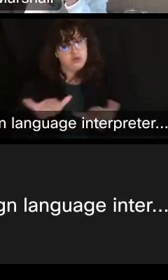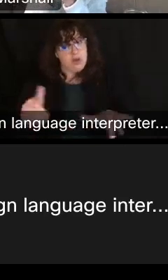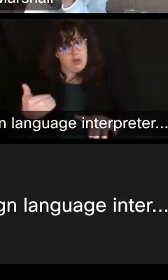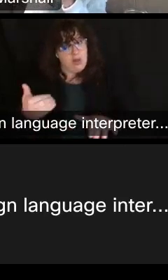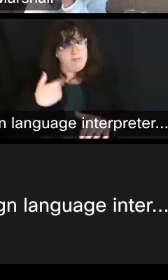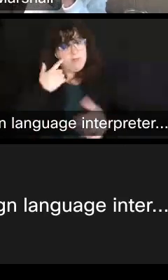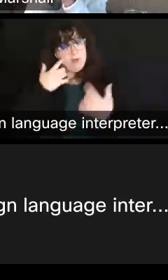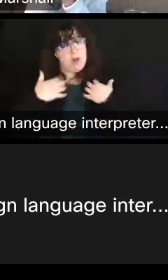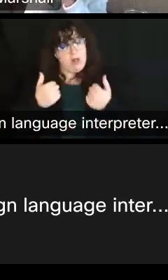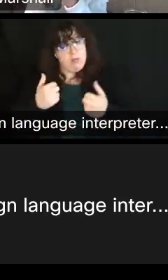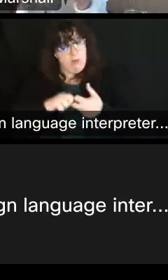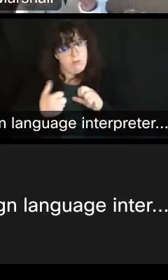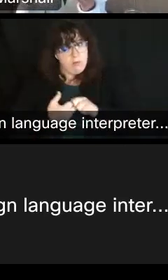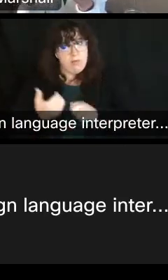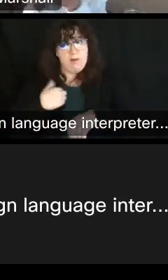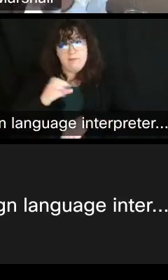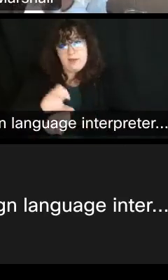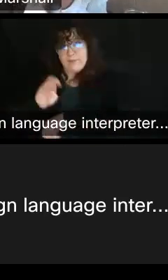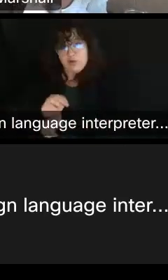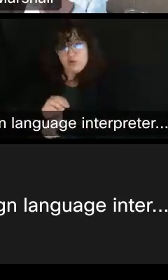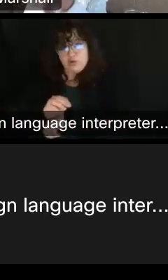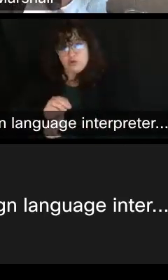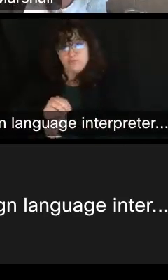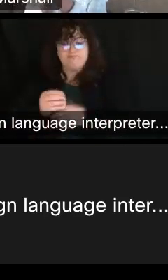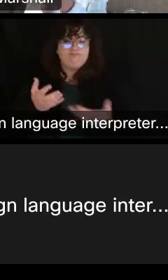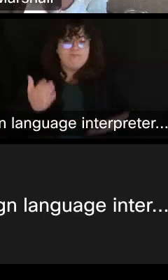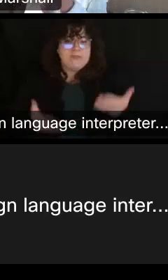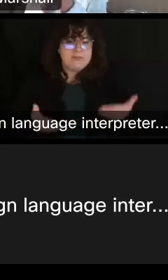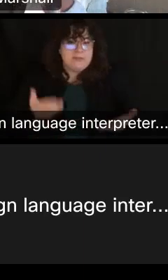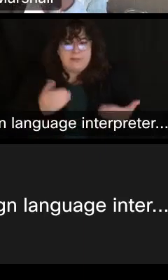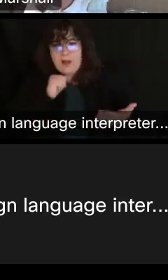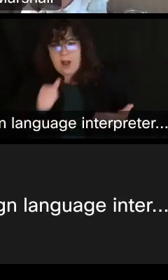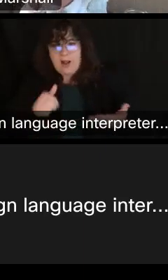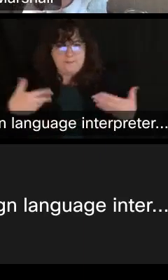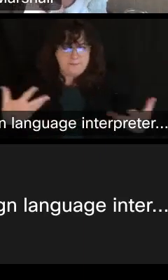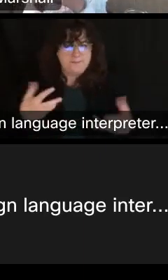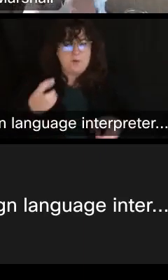could they have a case manager? Hard to tell, but that's what we want to know and